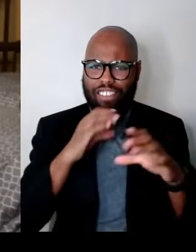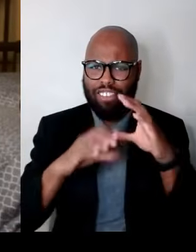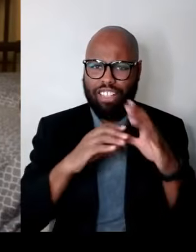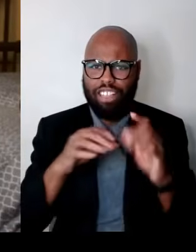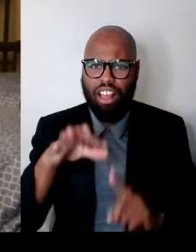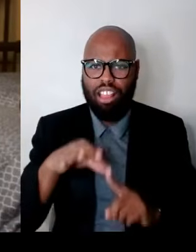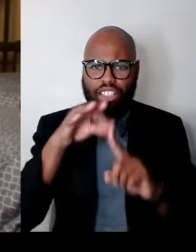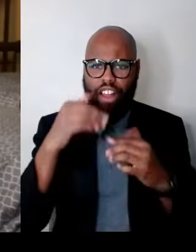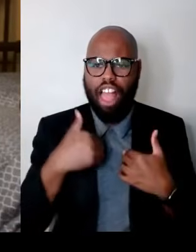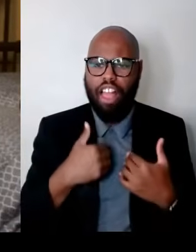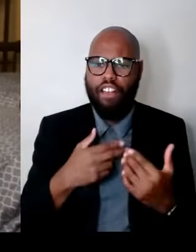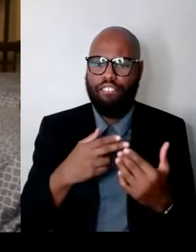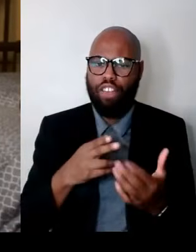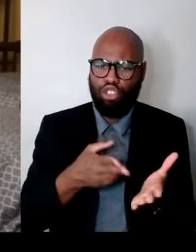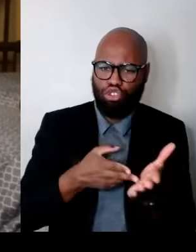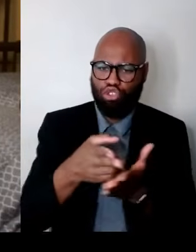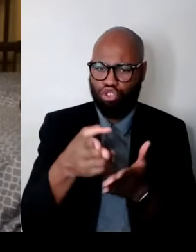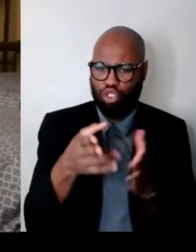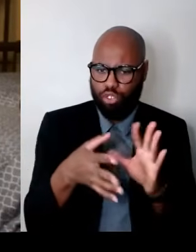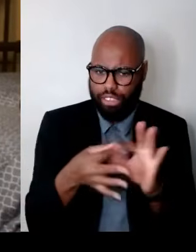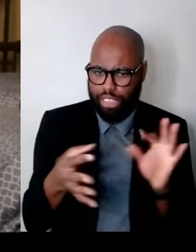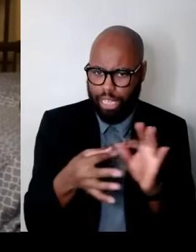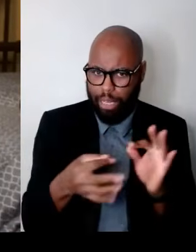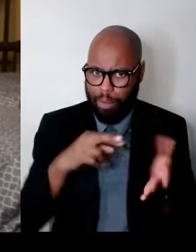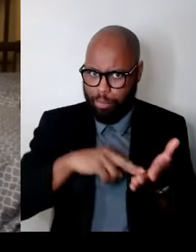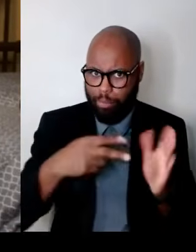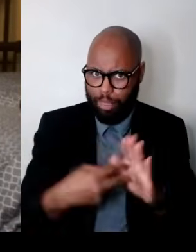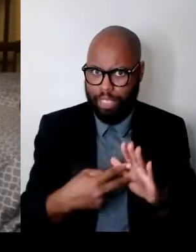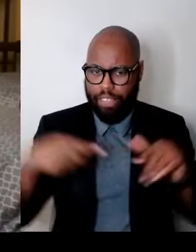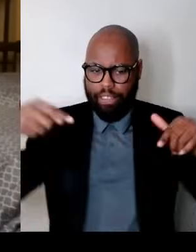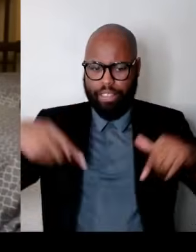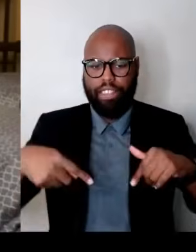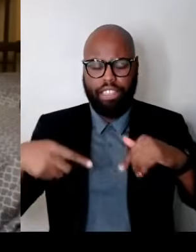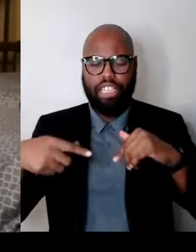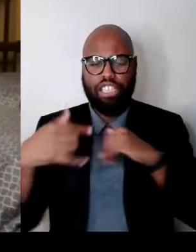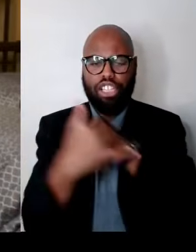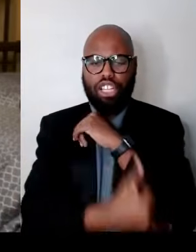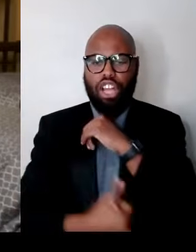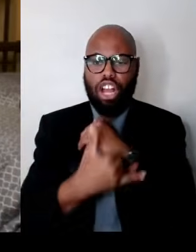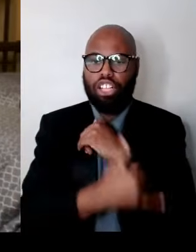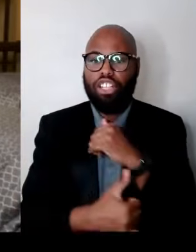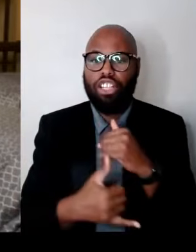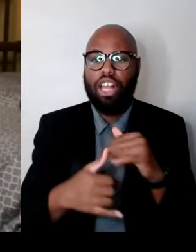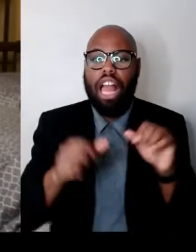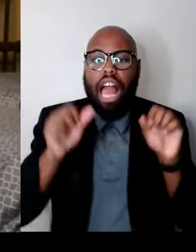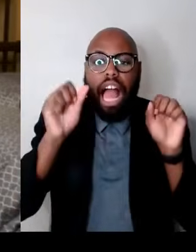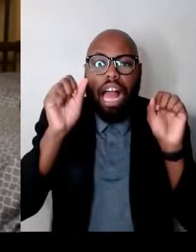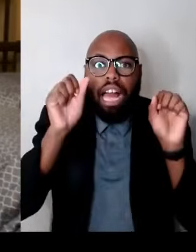which is that the country is founded on attempted genocide and stolen land,